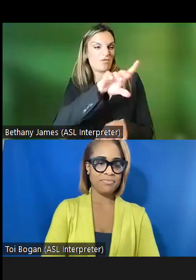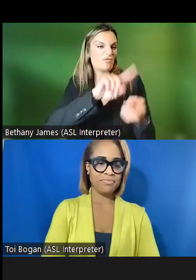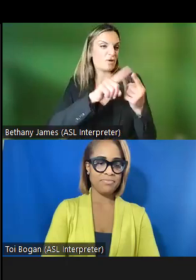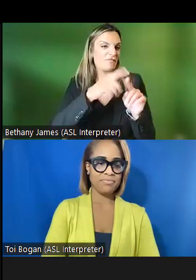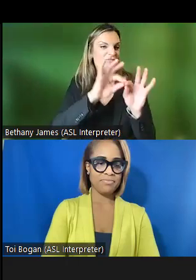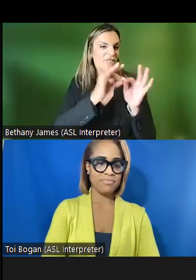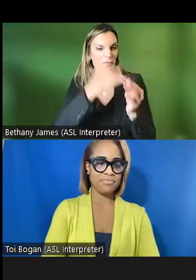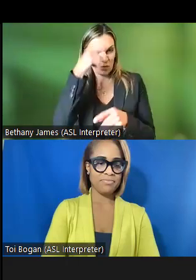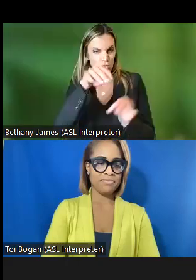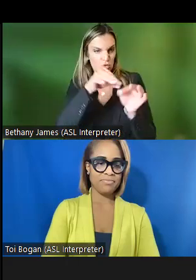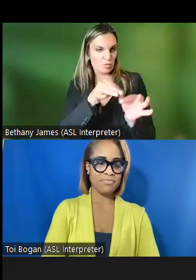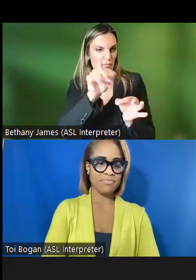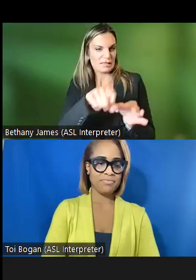that they know sign for them.